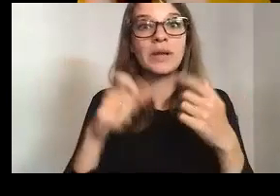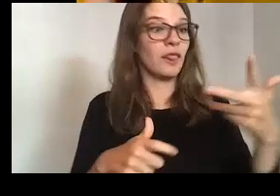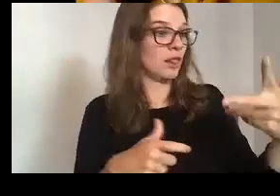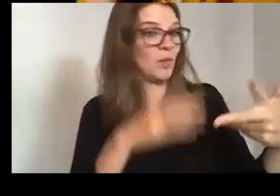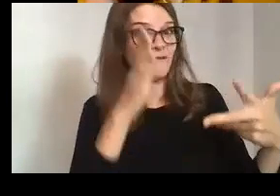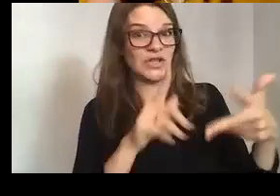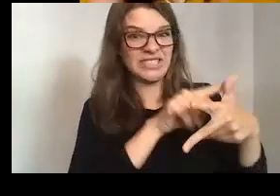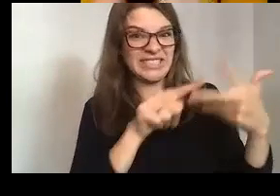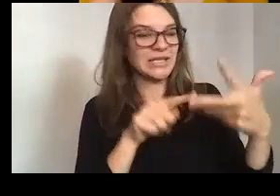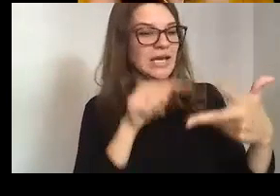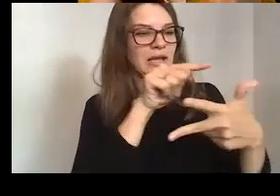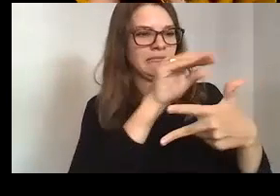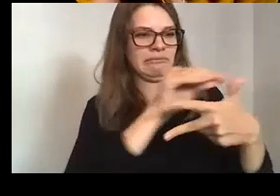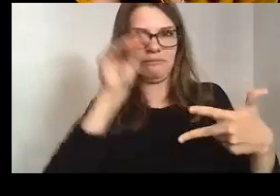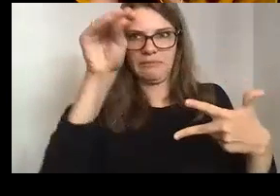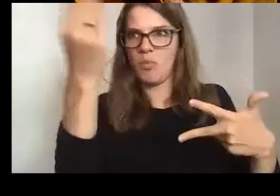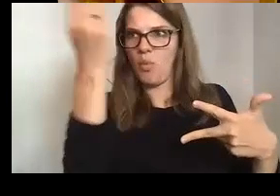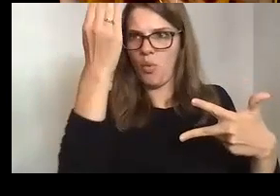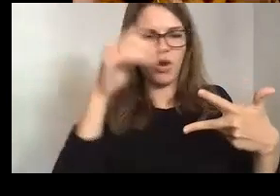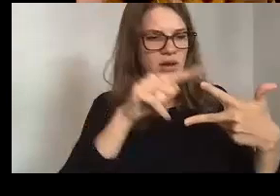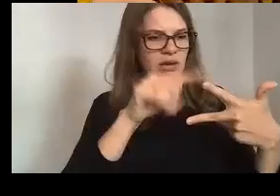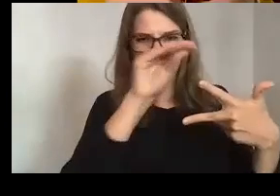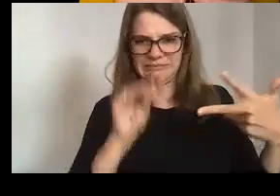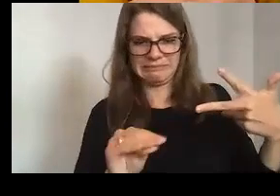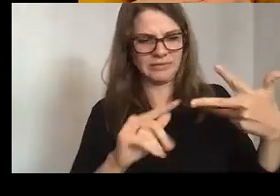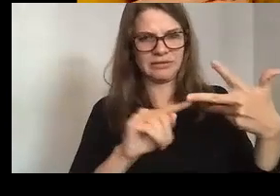going to be in the morning this is going to be in the evening we're less maybe worried about